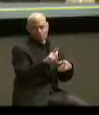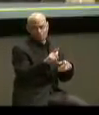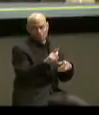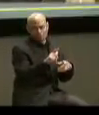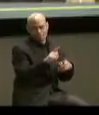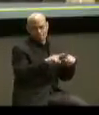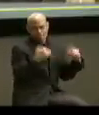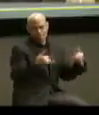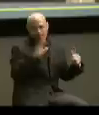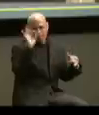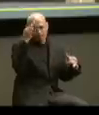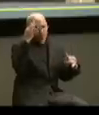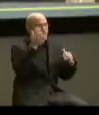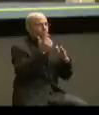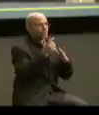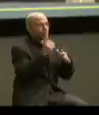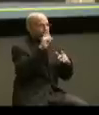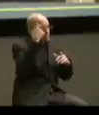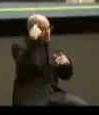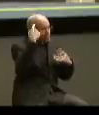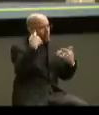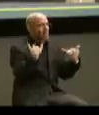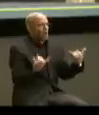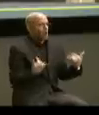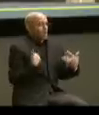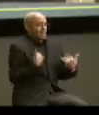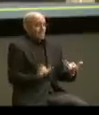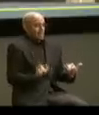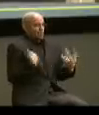NOW I'M IN GOVERNMENT AND WHAT I'M DOING NOW IS MORE EXCITING